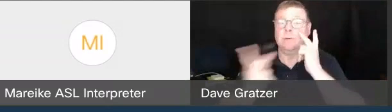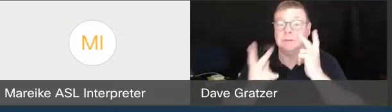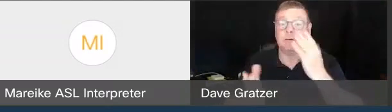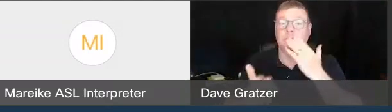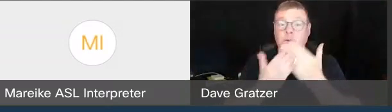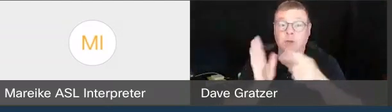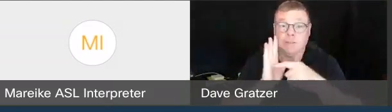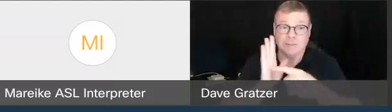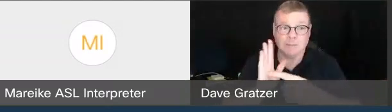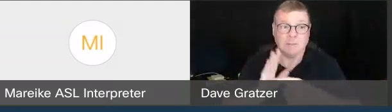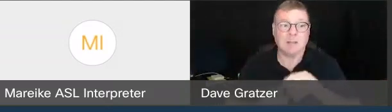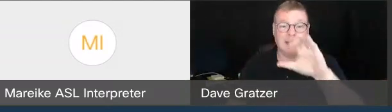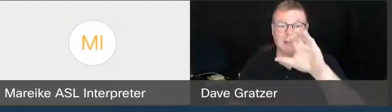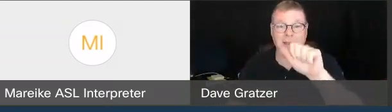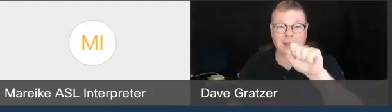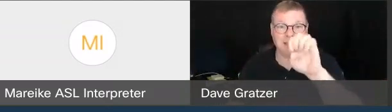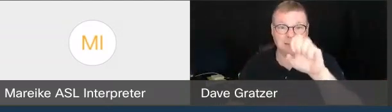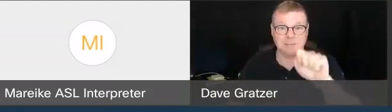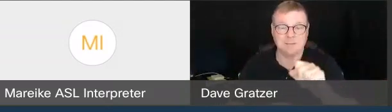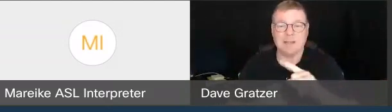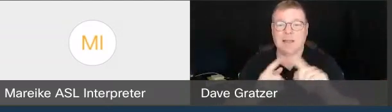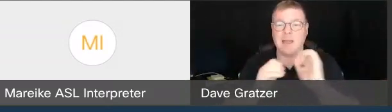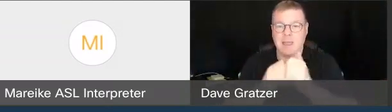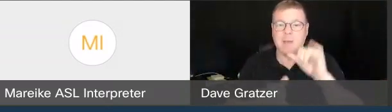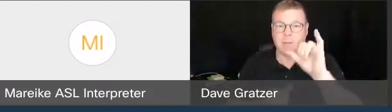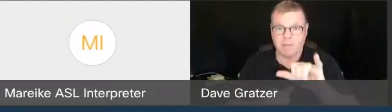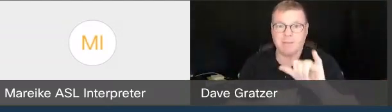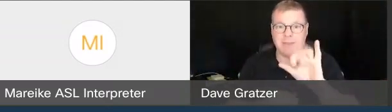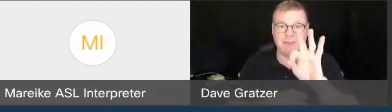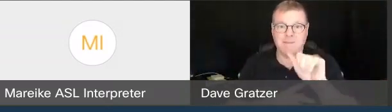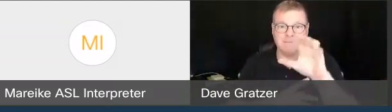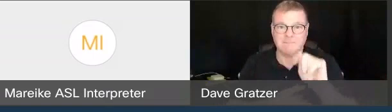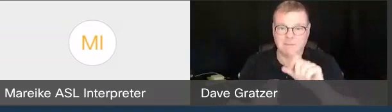with the CASES team, with respect to how that FACT team is addressing criminogenic risk.